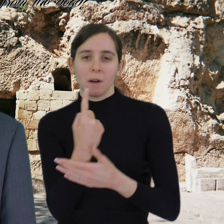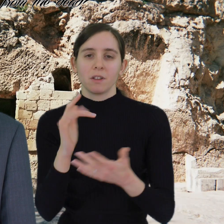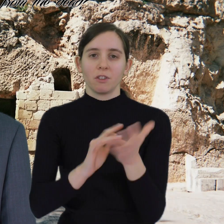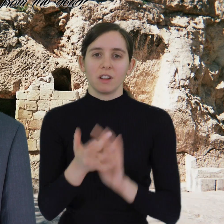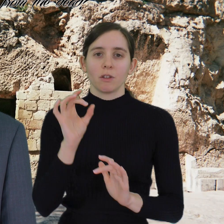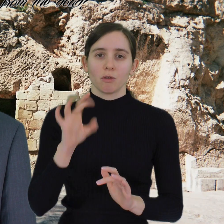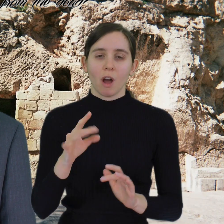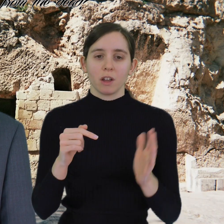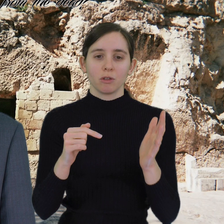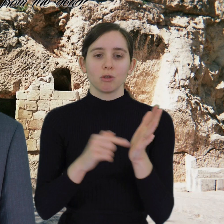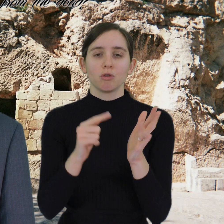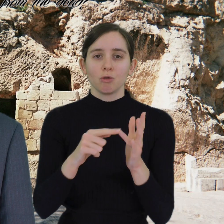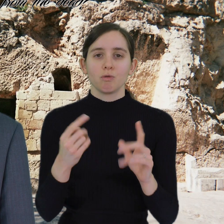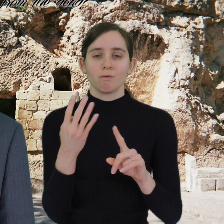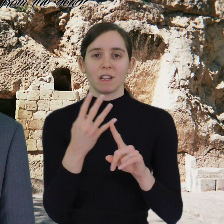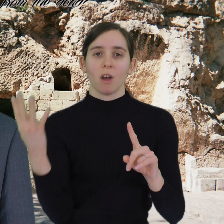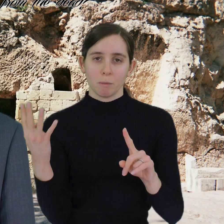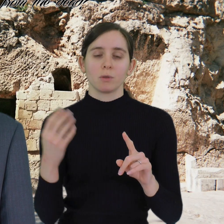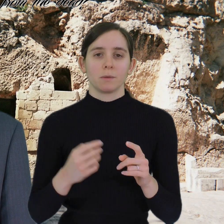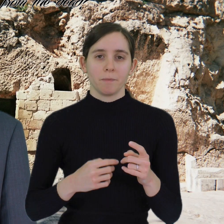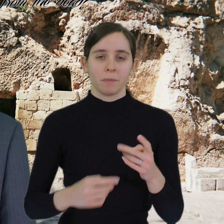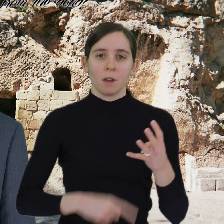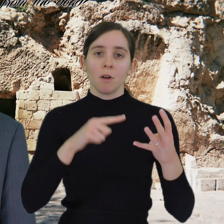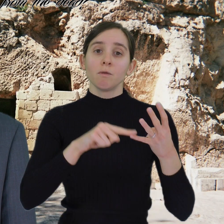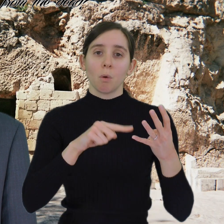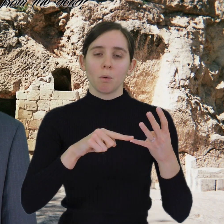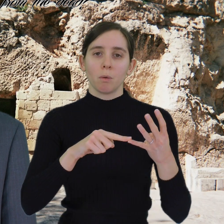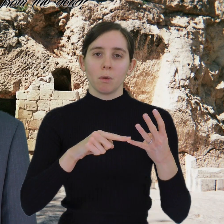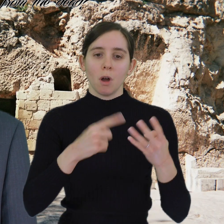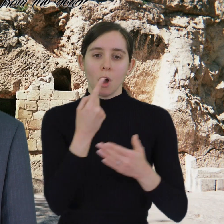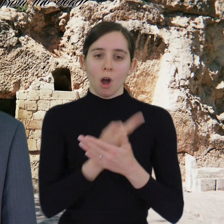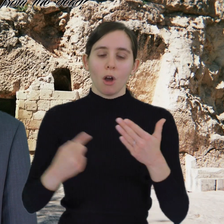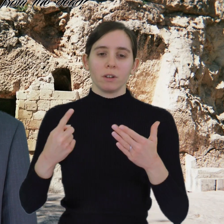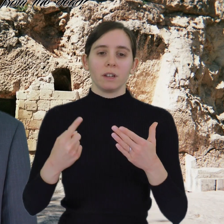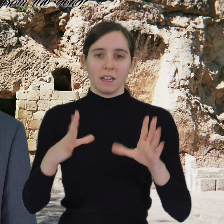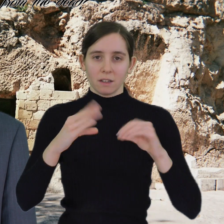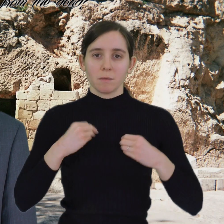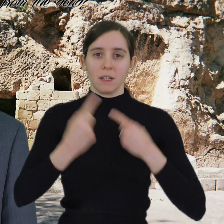his disciples. 4. It is the only reasonable explanation